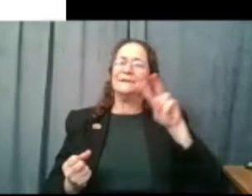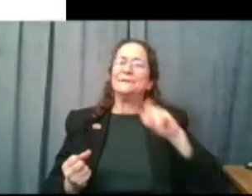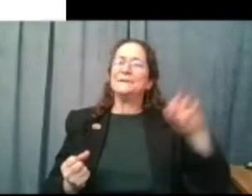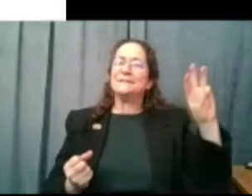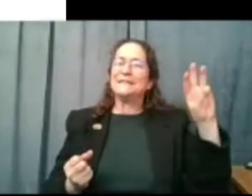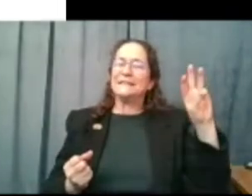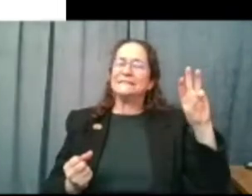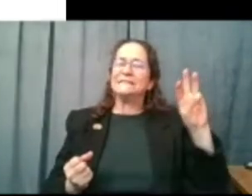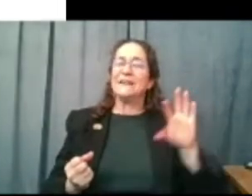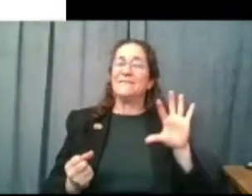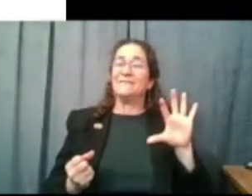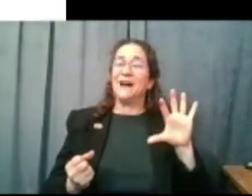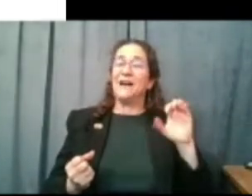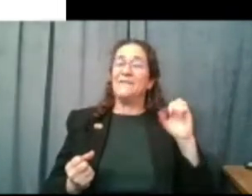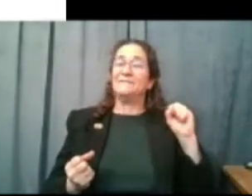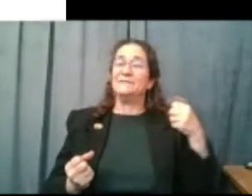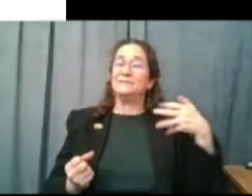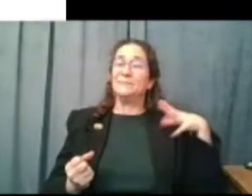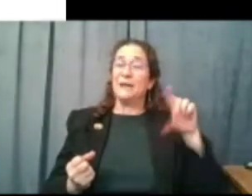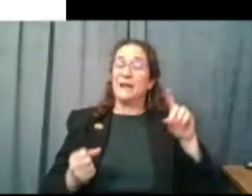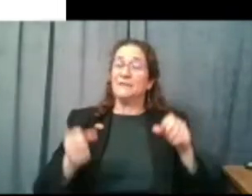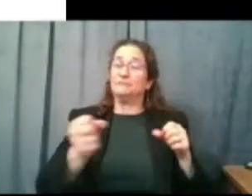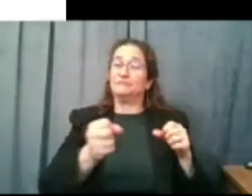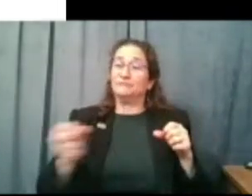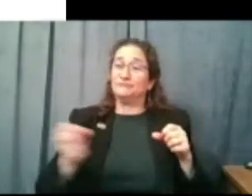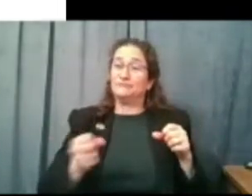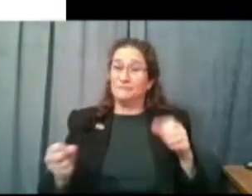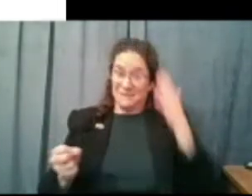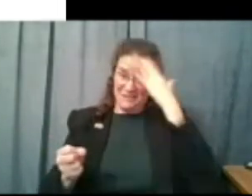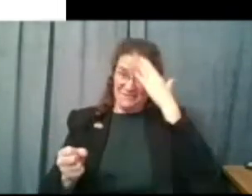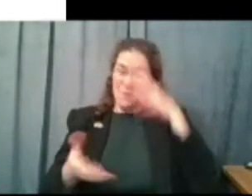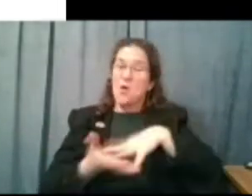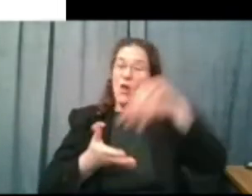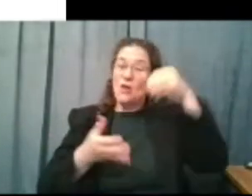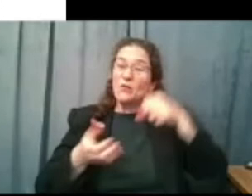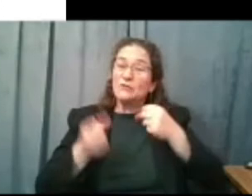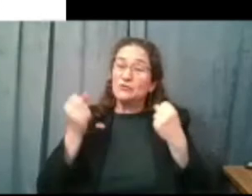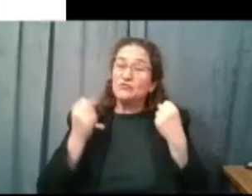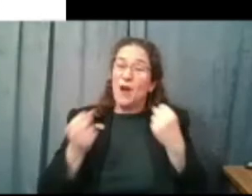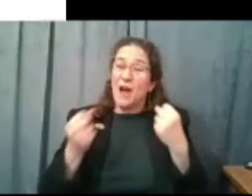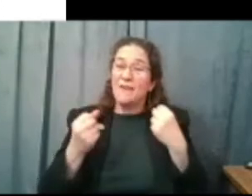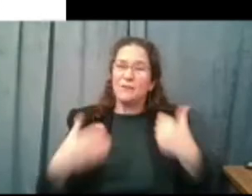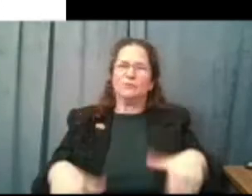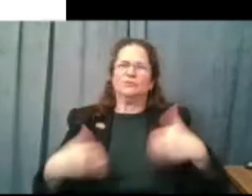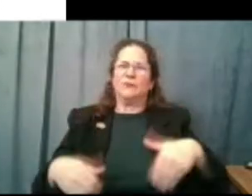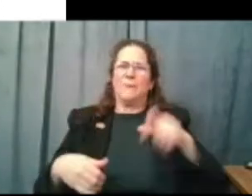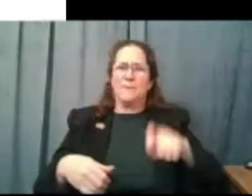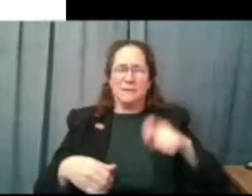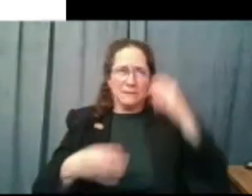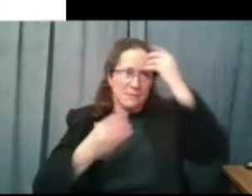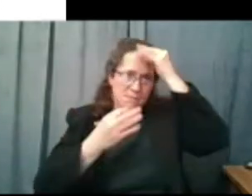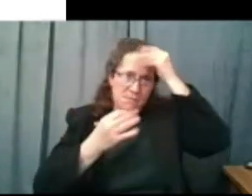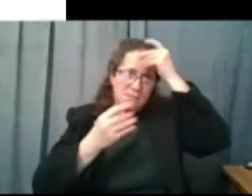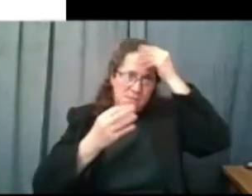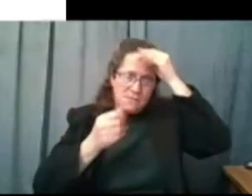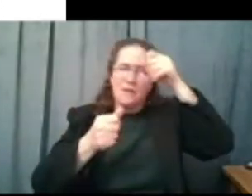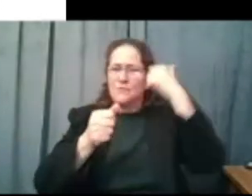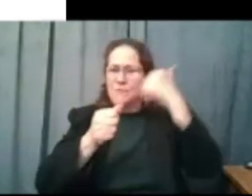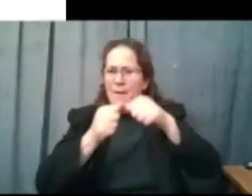is learning to drive there takes so much brainpower to remember step by step what to do. Especially in a manual you know where